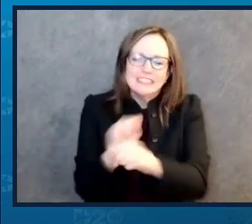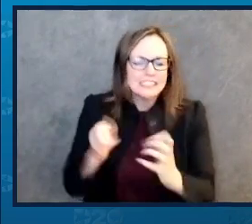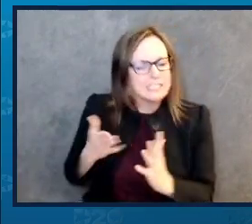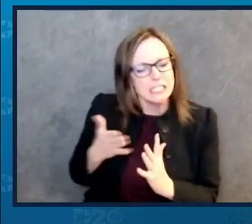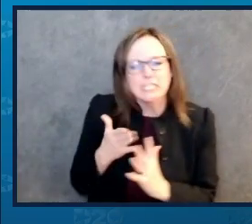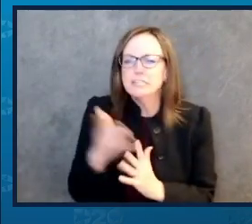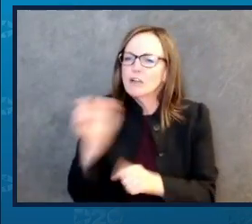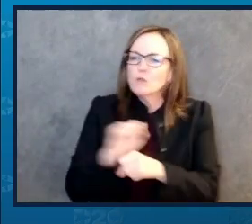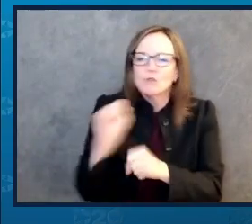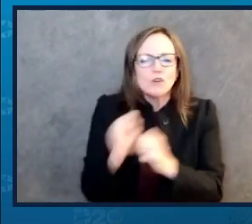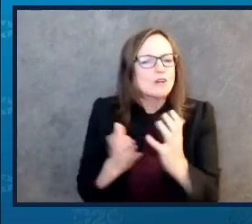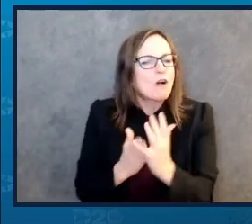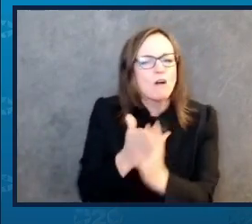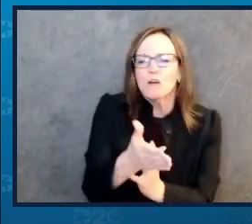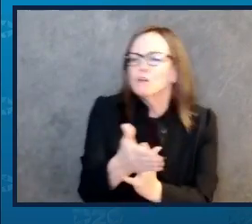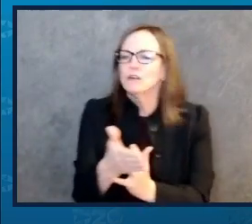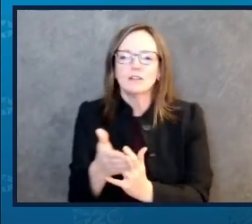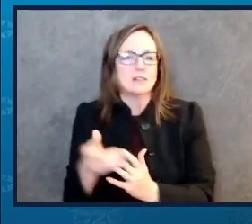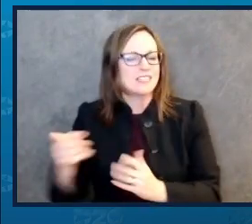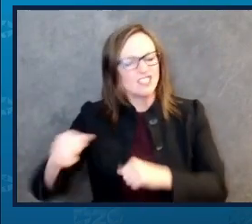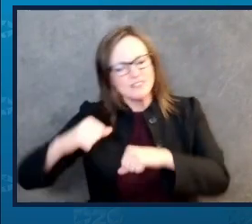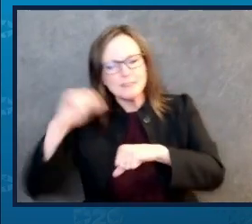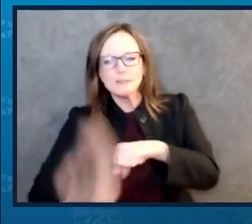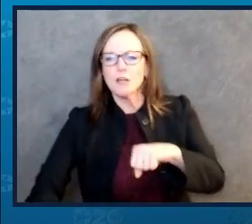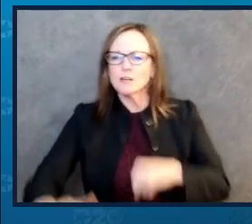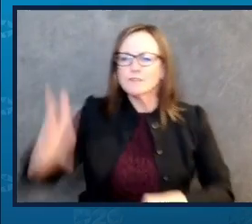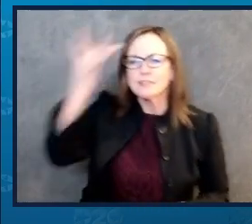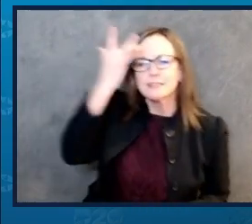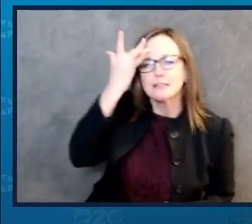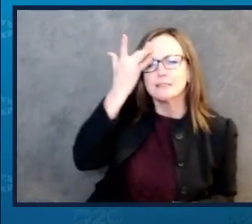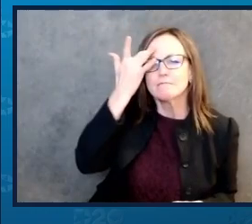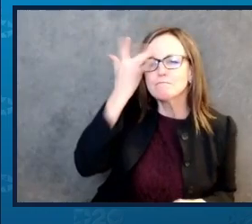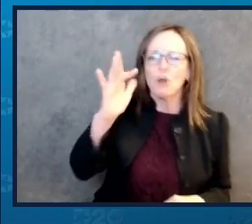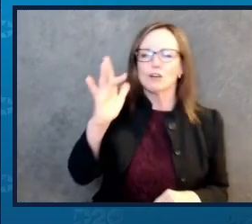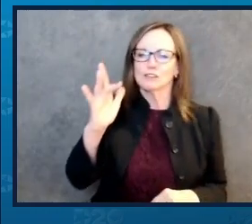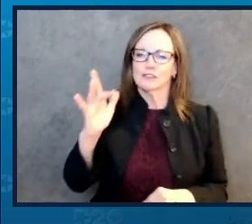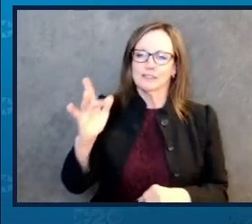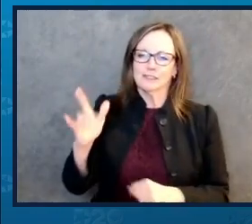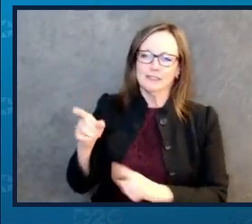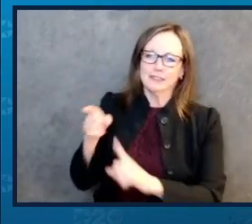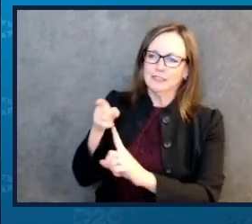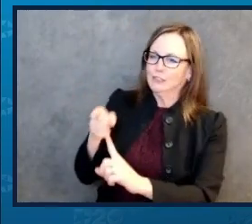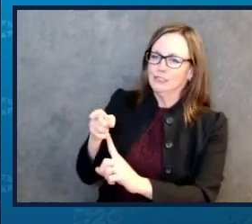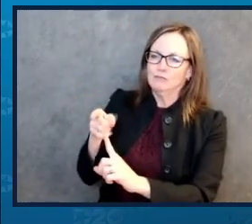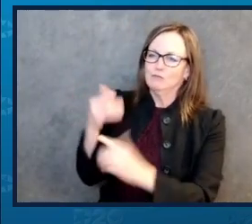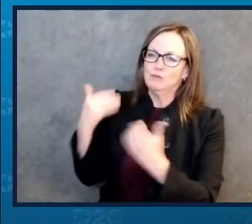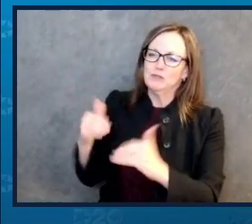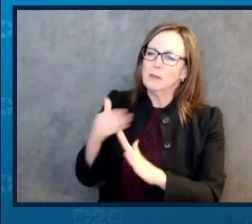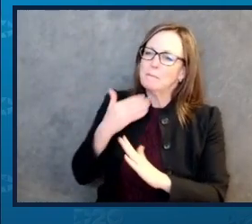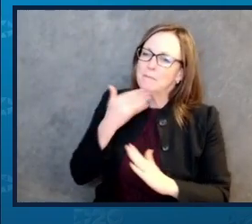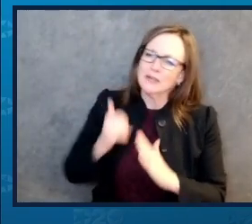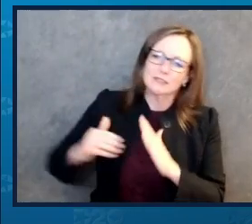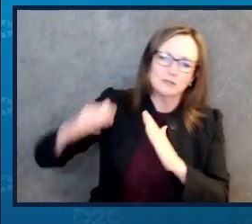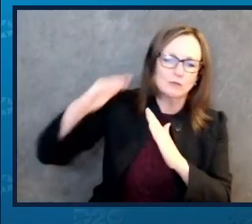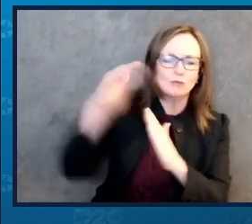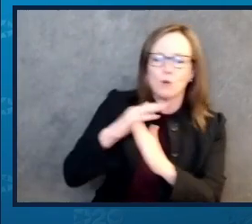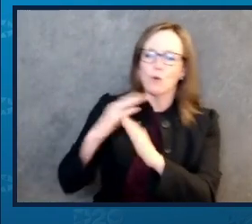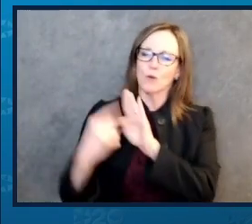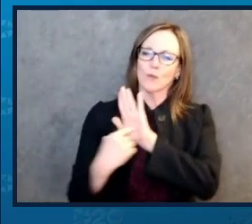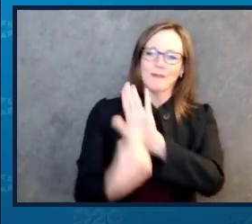SHE IS TOUGH. JUST GOT BIG FUTURE.